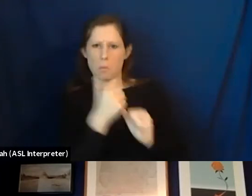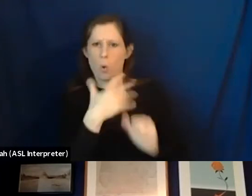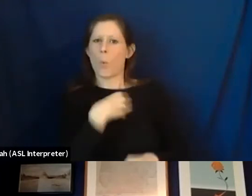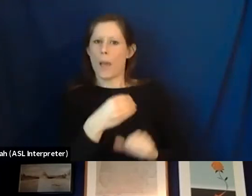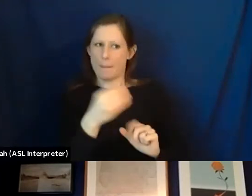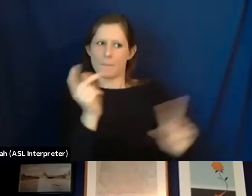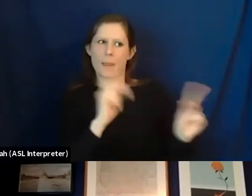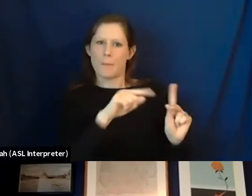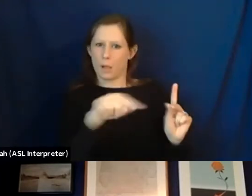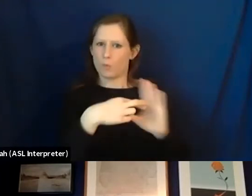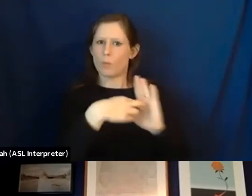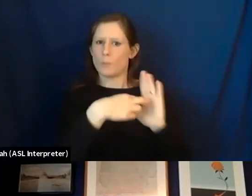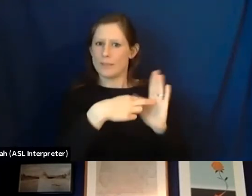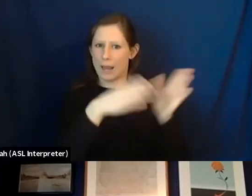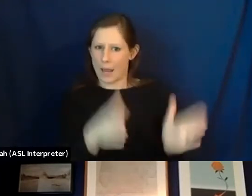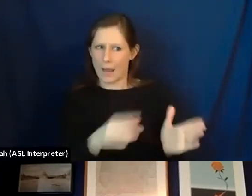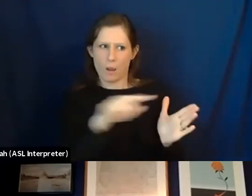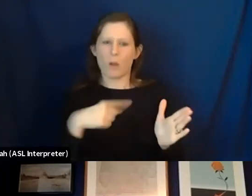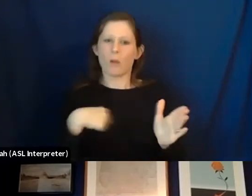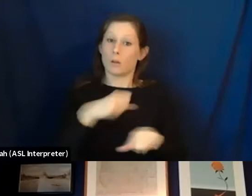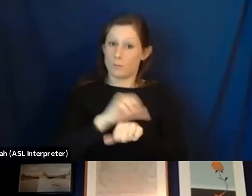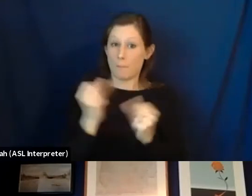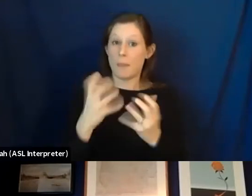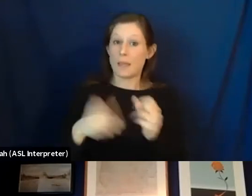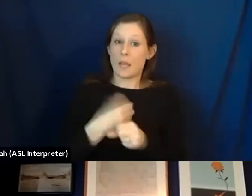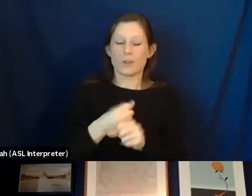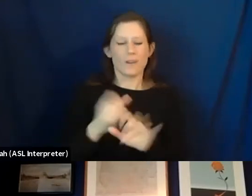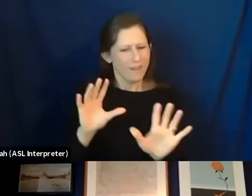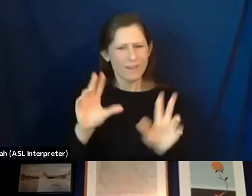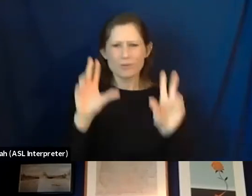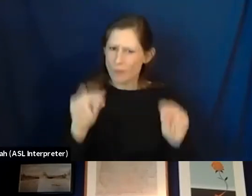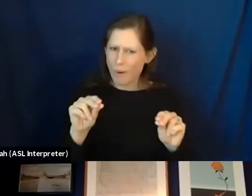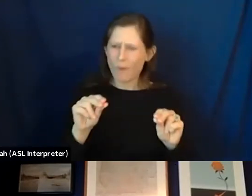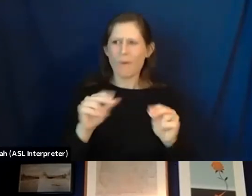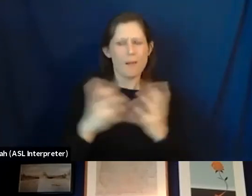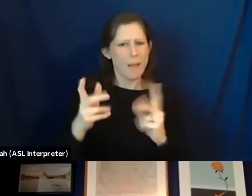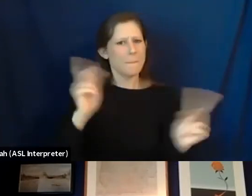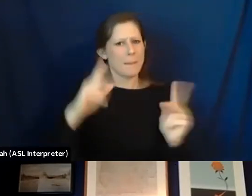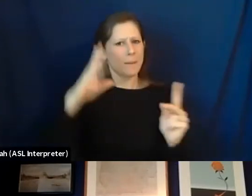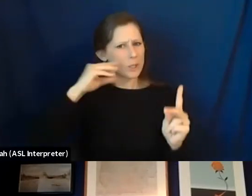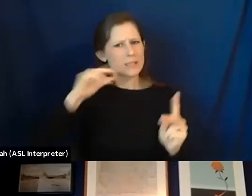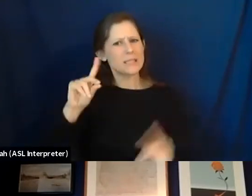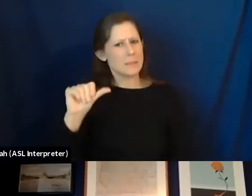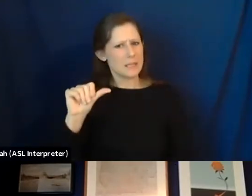working for many years it's like no all kinds of people experience disability so i think